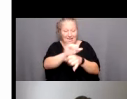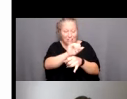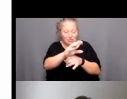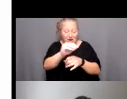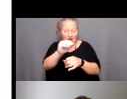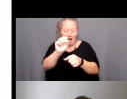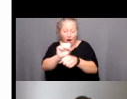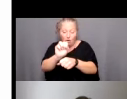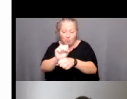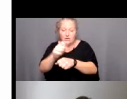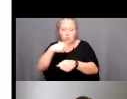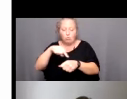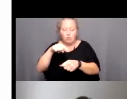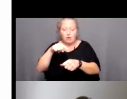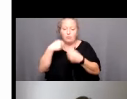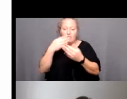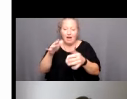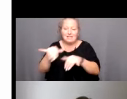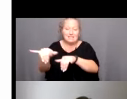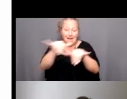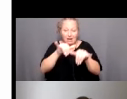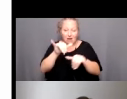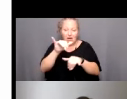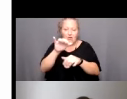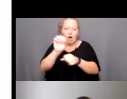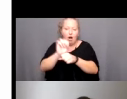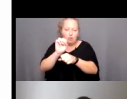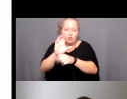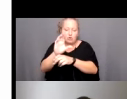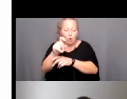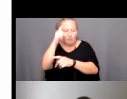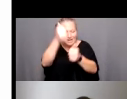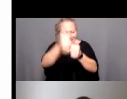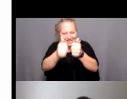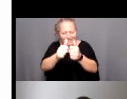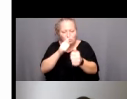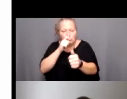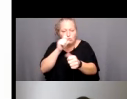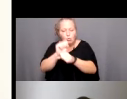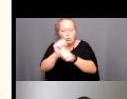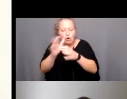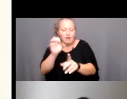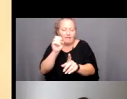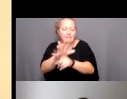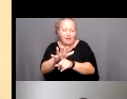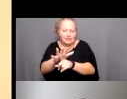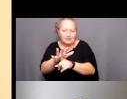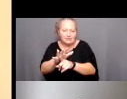assign standard industry and occupation codes to each affected workers. So what did we find?